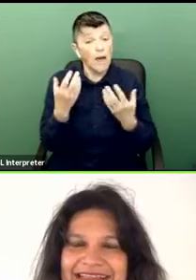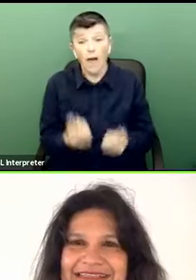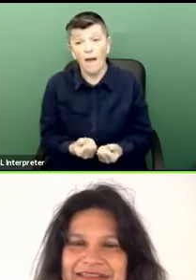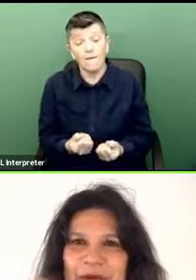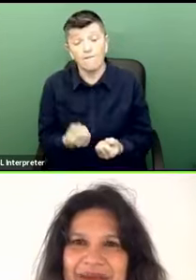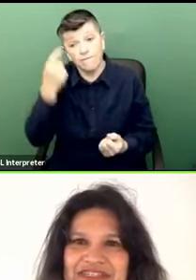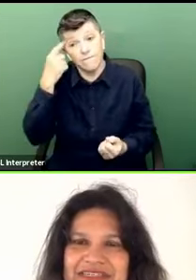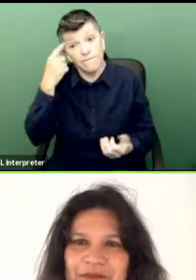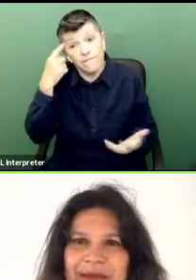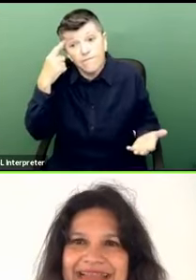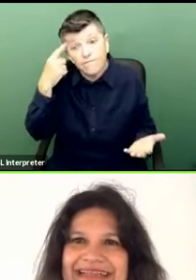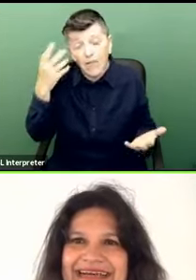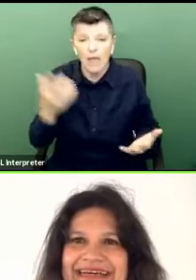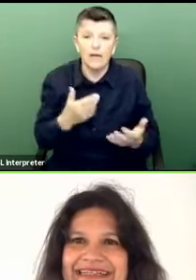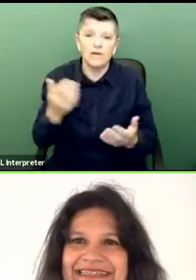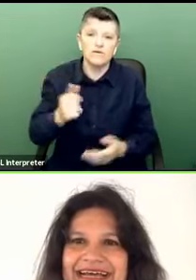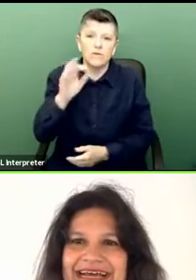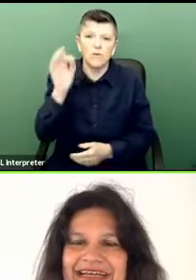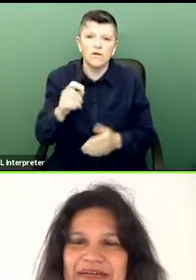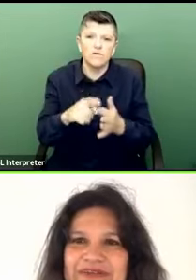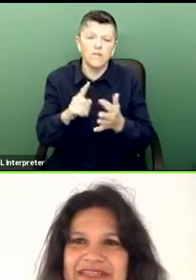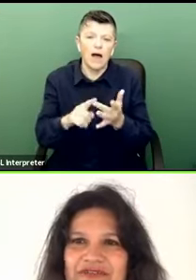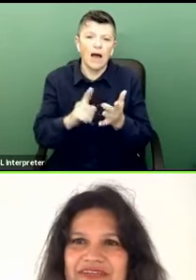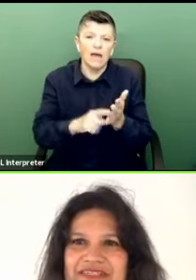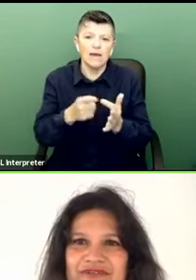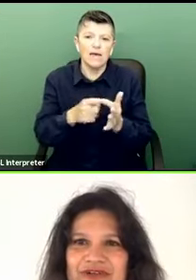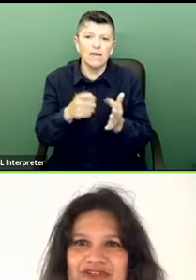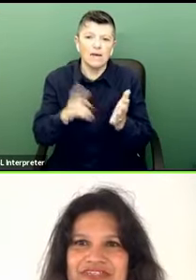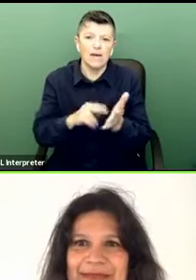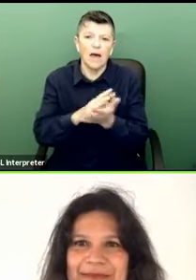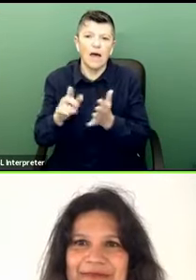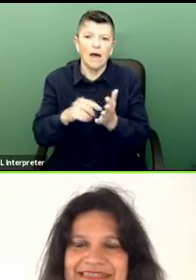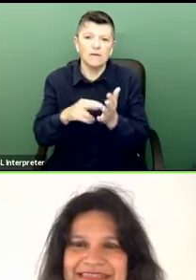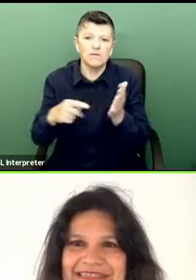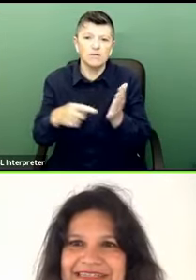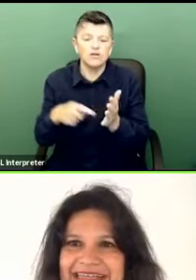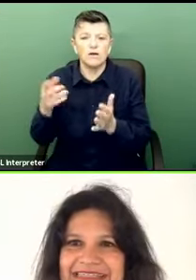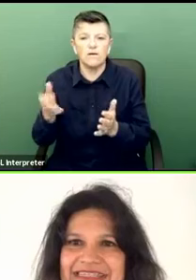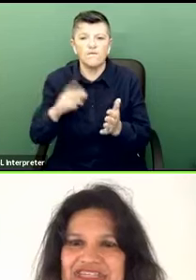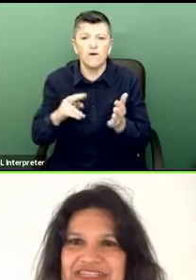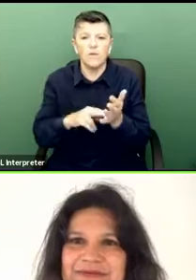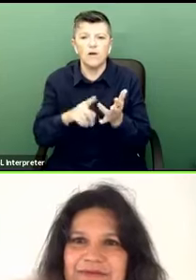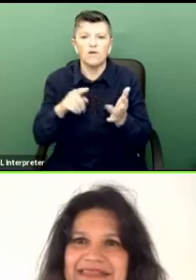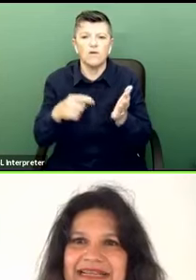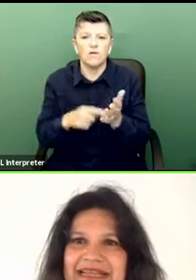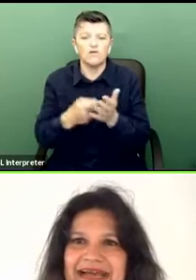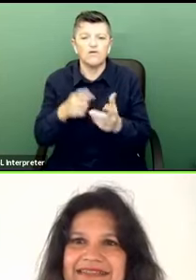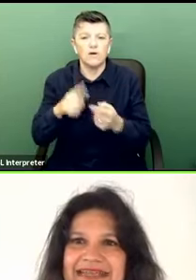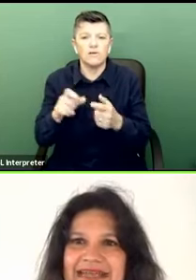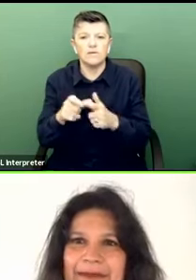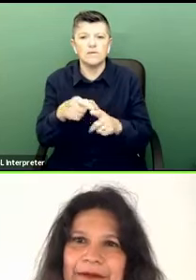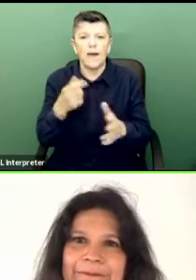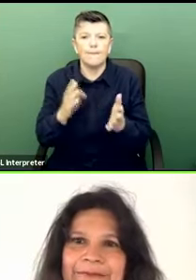has that structure and there is no reason why we shouldn't claim the truth of that